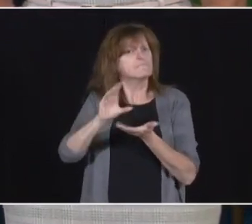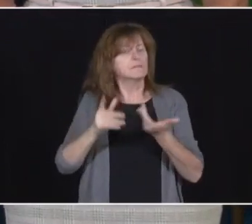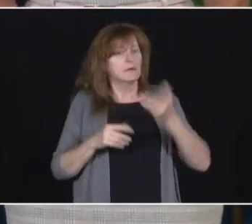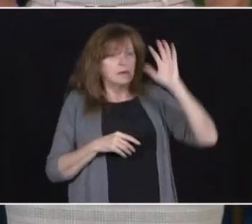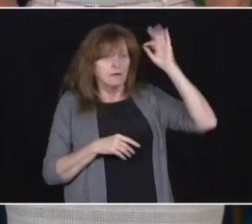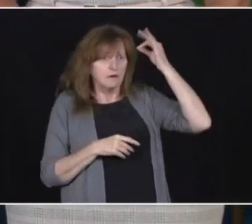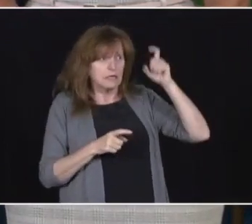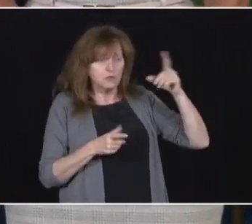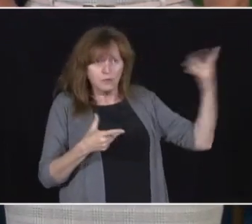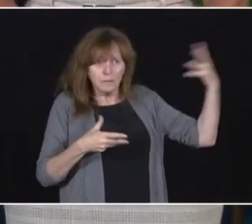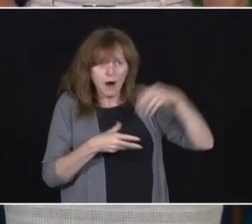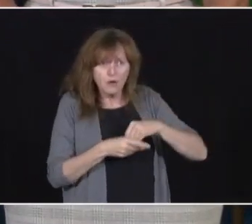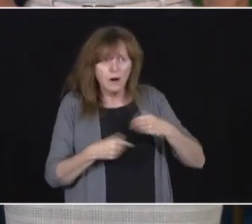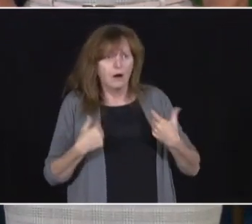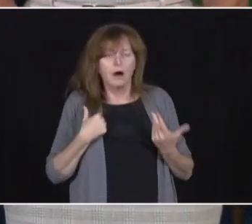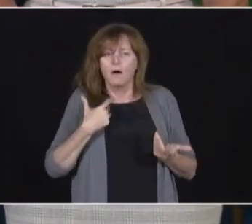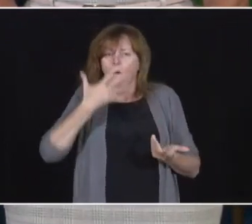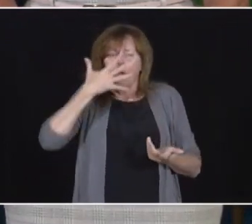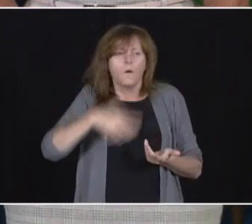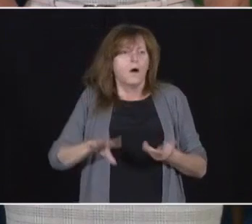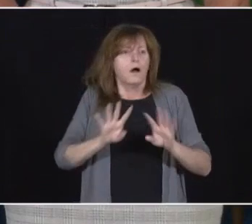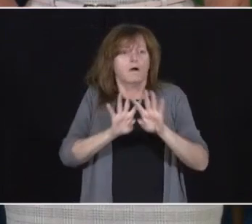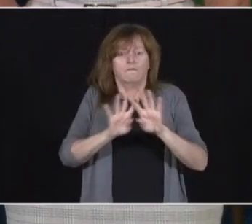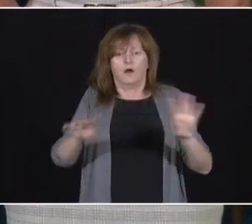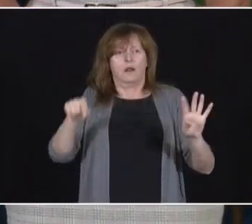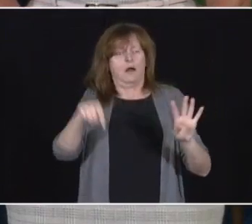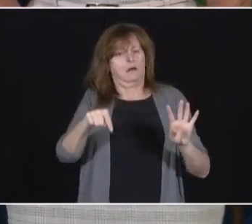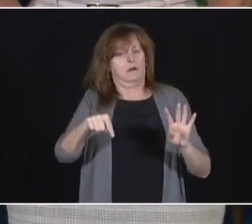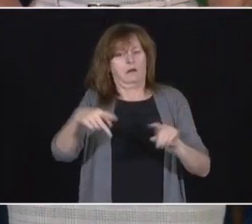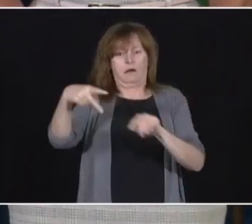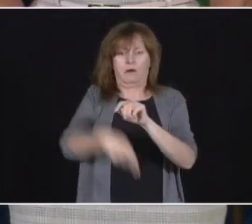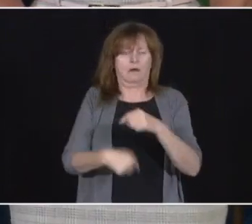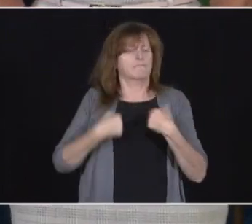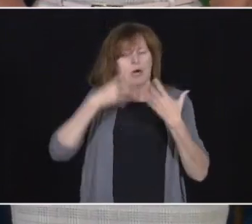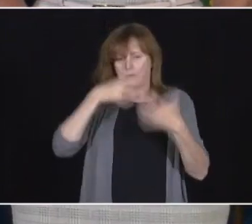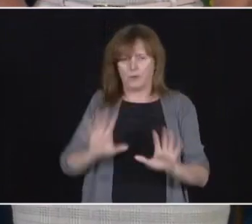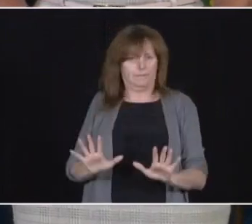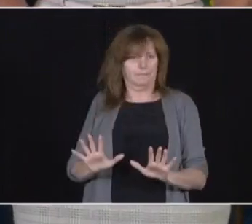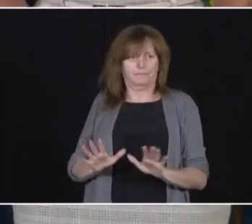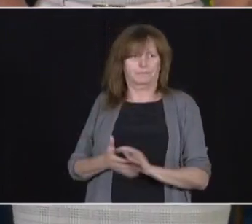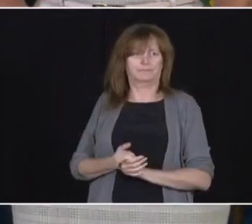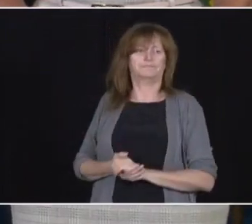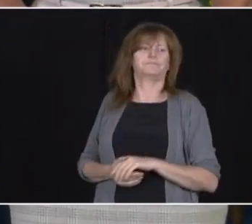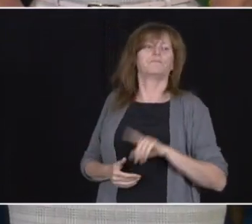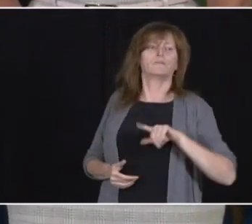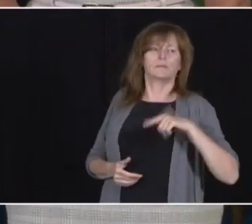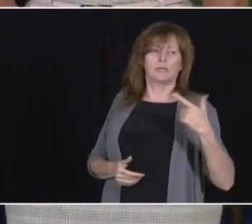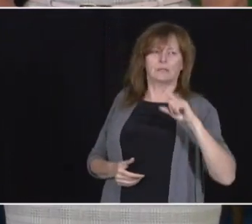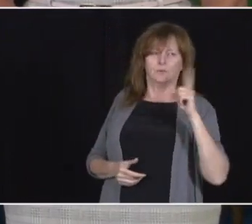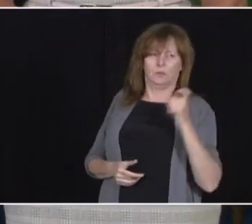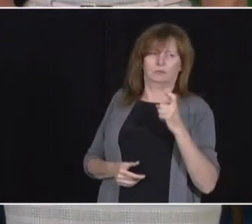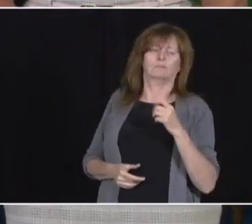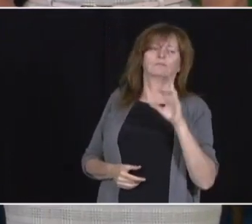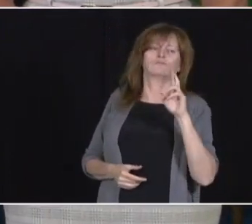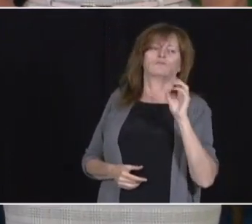We gave a ton of money, when it came to guns and gangs. I will pitch into. But, let's get the federals government involved.